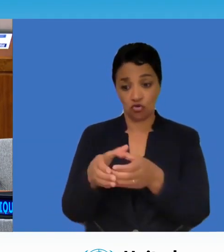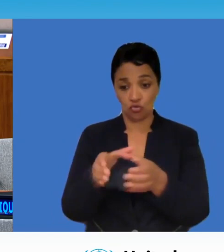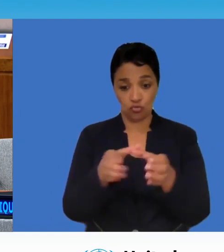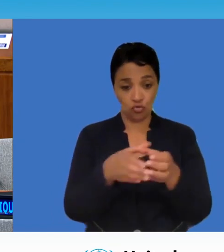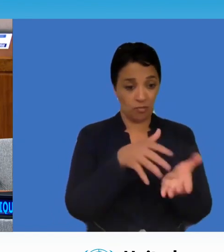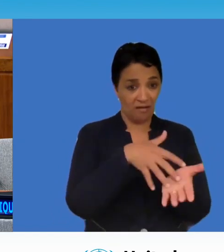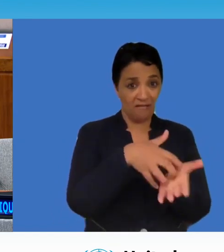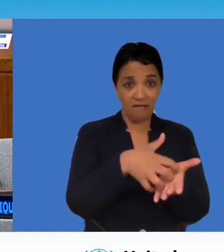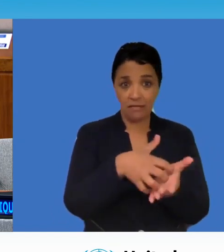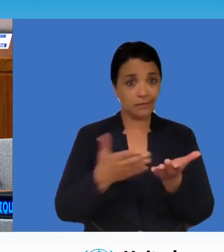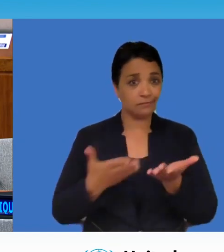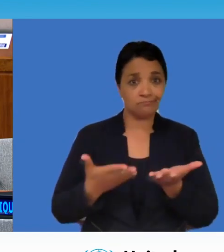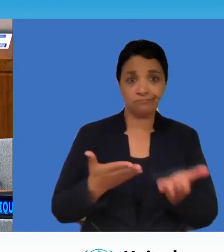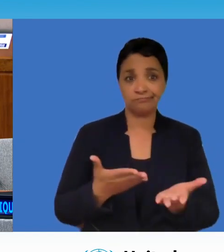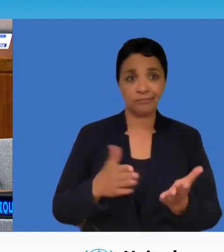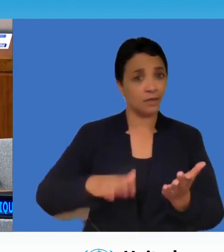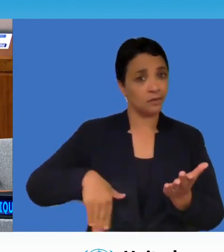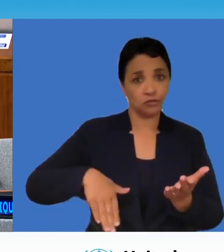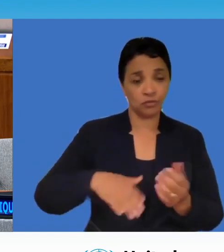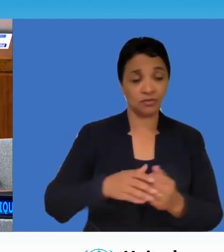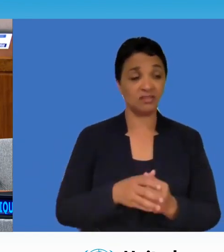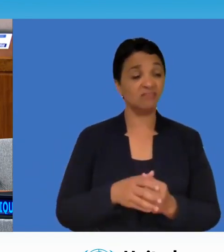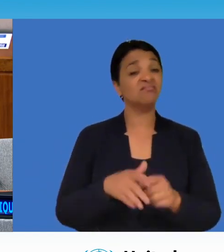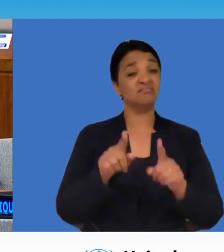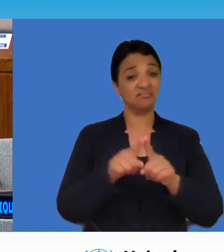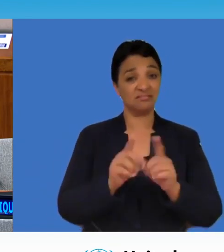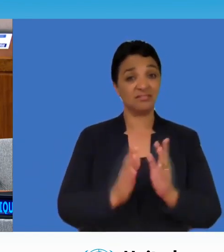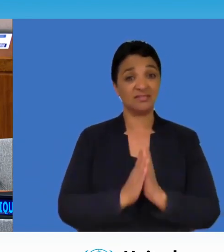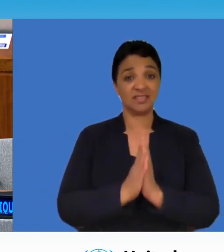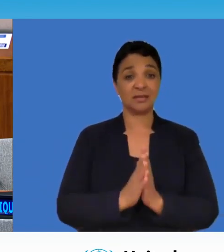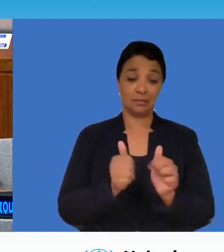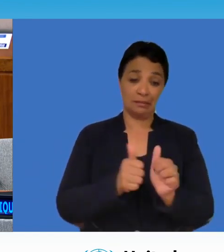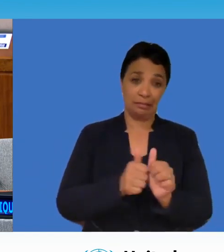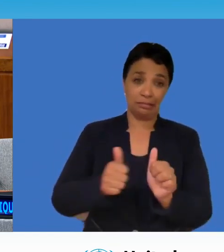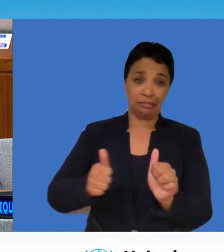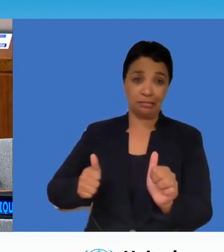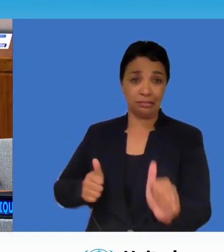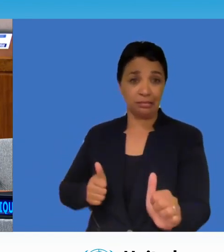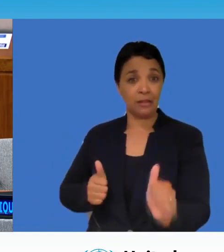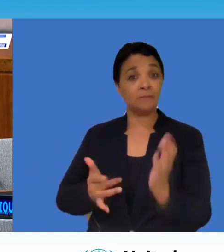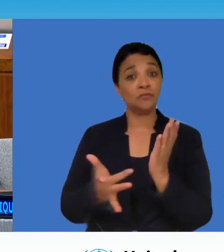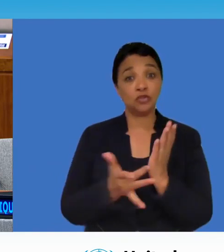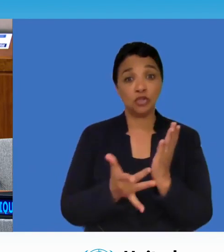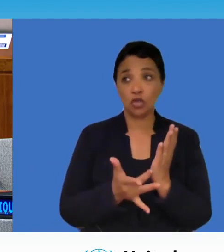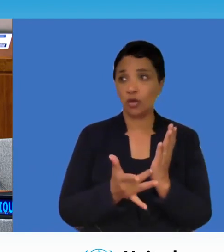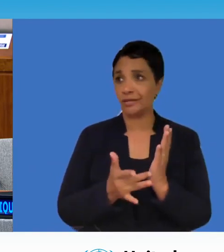has been left far behind in the areas of Advanced Technologies support and further Innovations